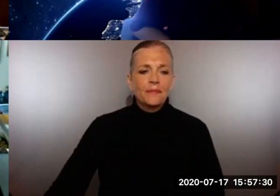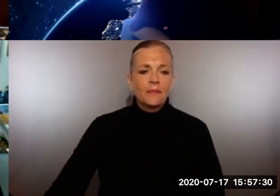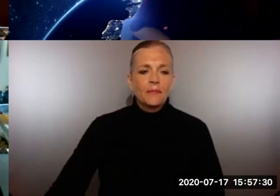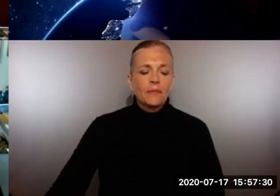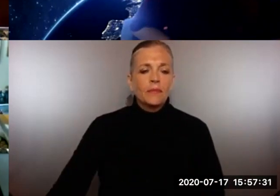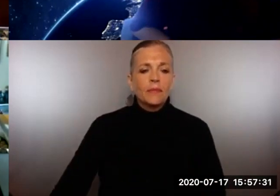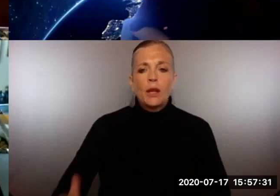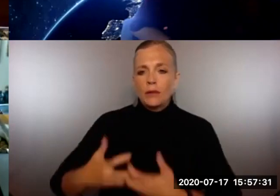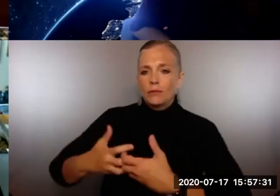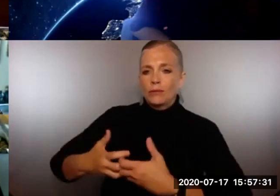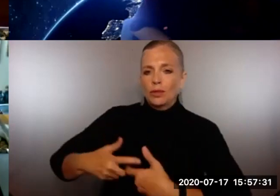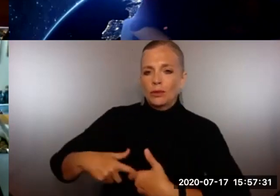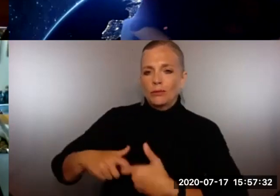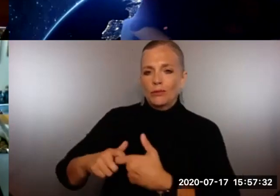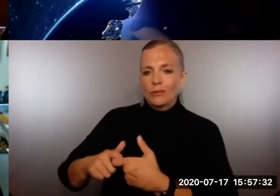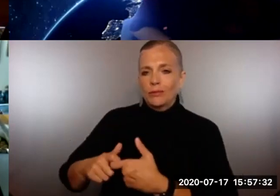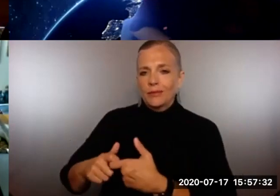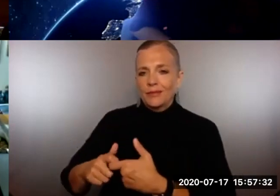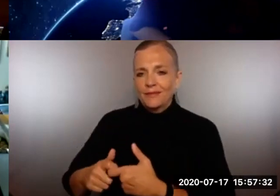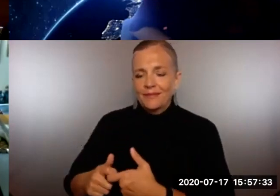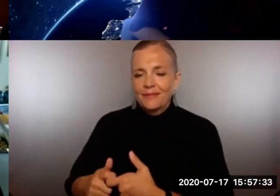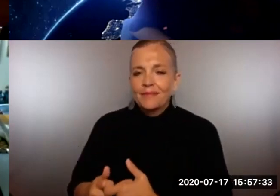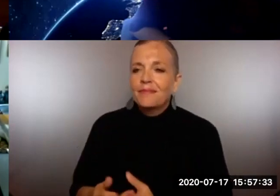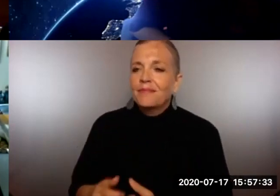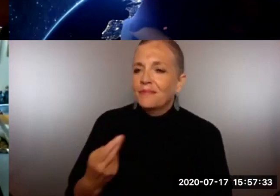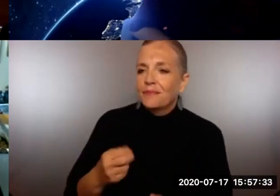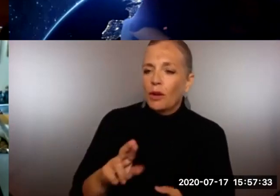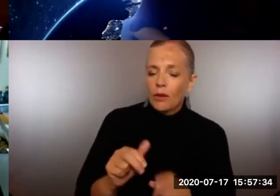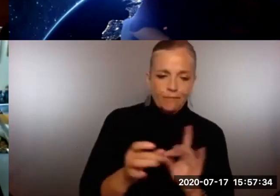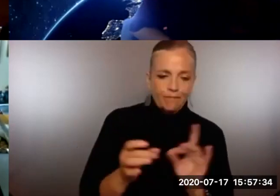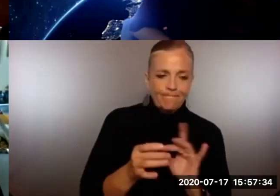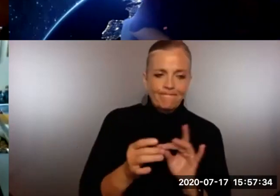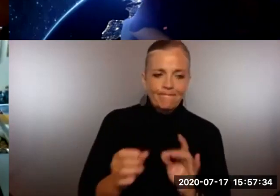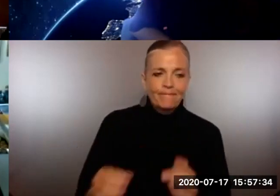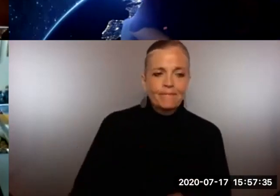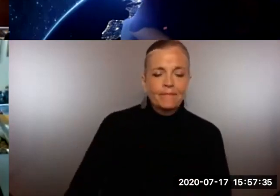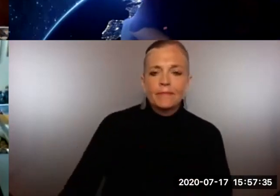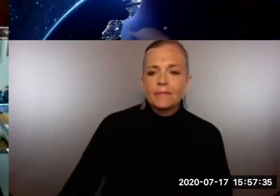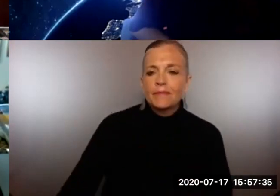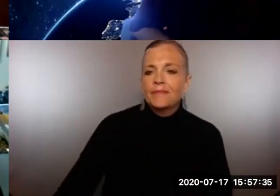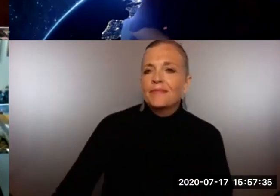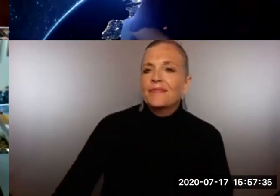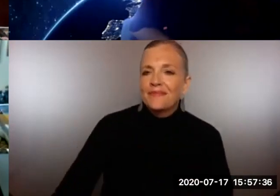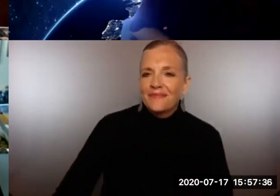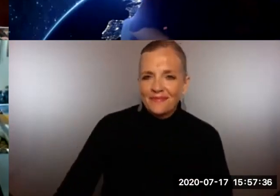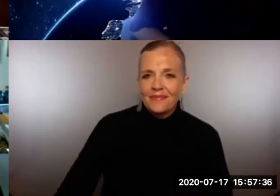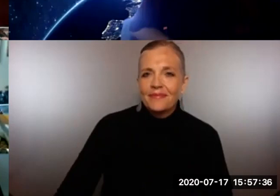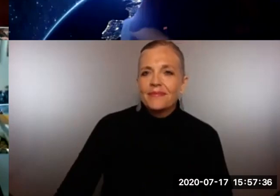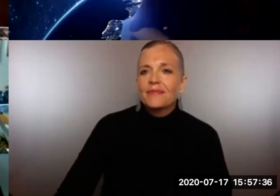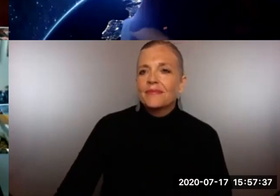I am Hari Srinivasan. I will begin with an image description of myself